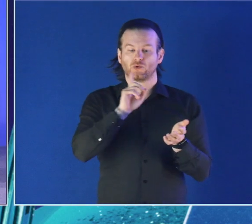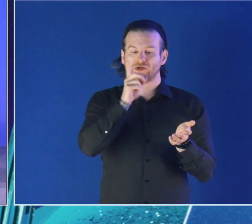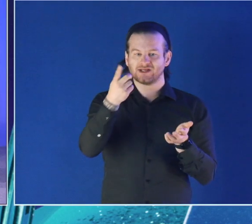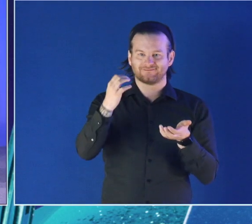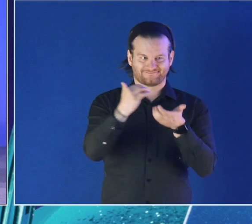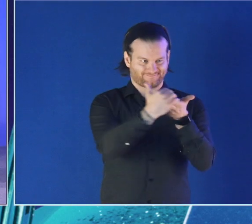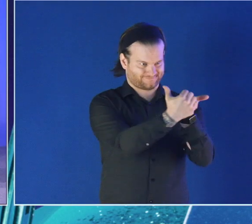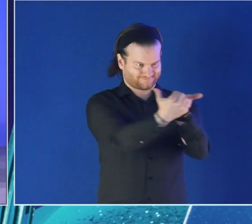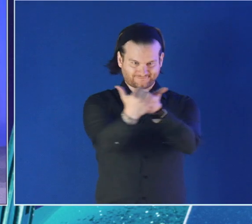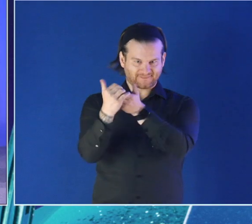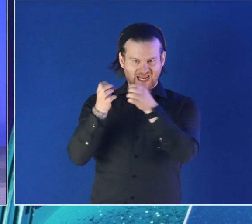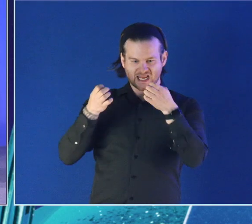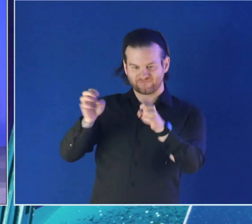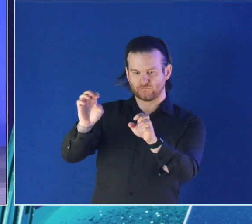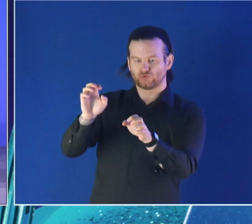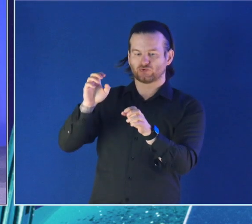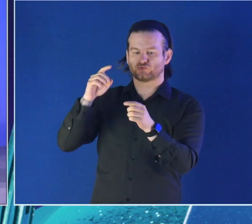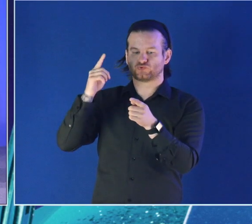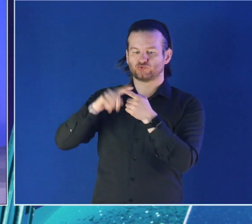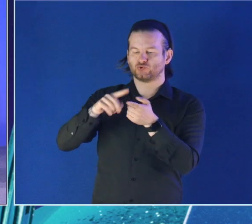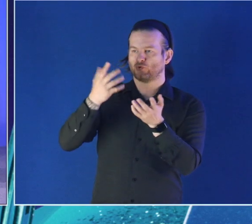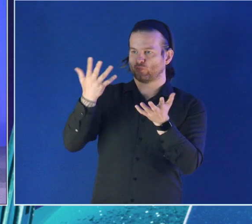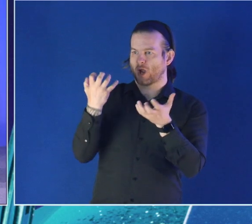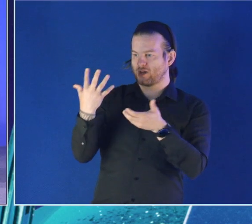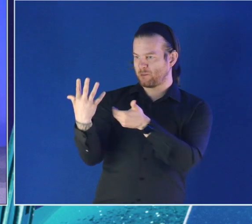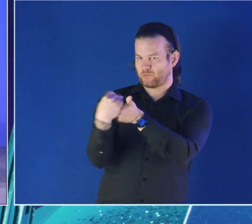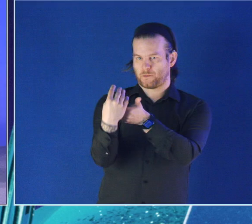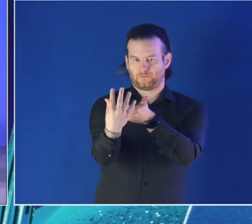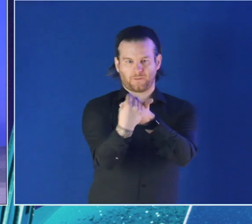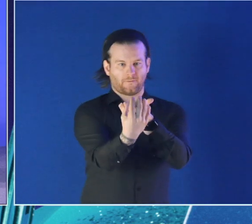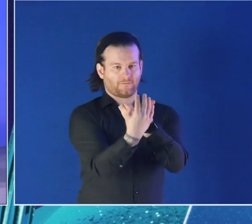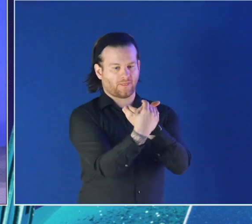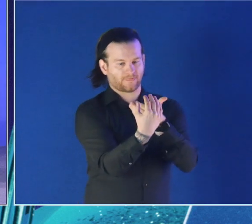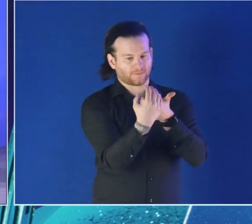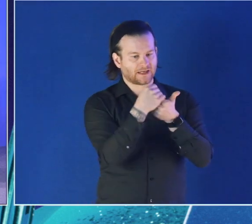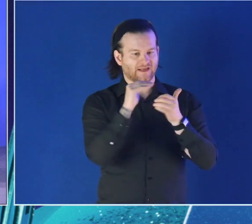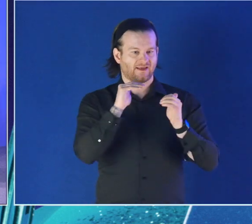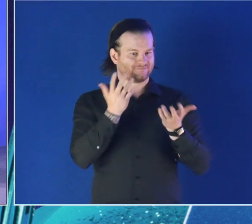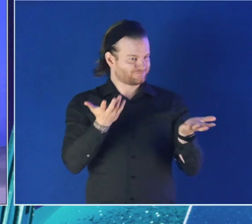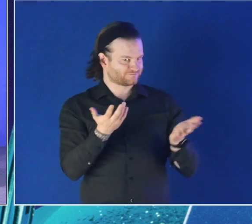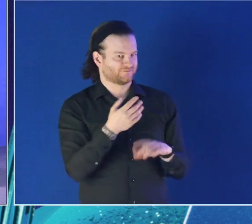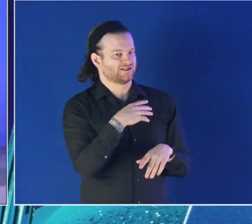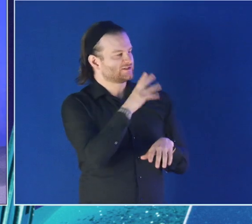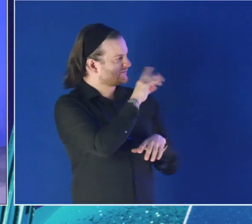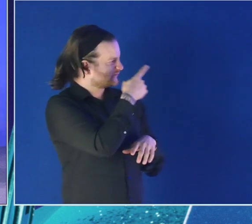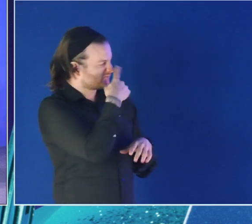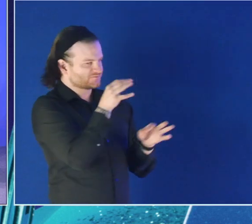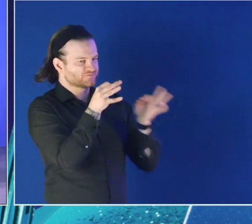How is the Dashboard working with Tobii's stuff? Tara, if you don't mind, can I thank Aaron as well? Sure, please do. There's always room for gratitude.